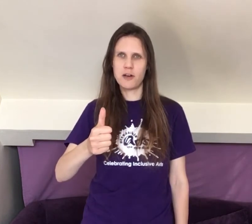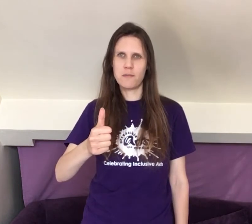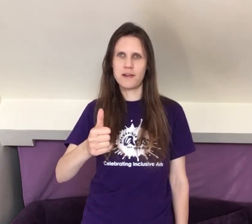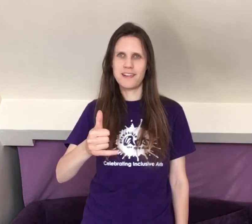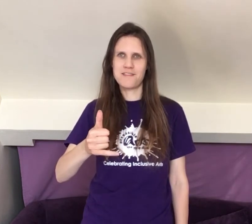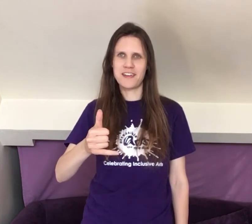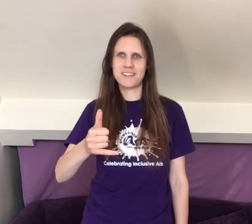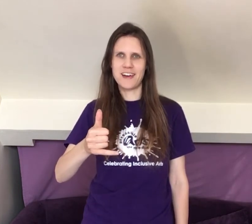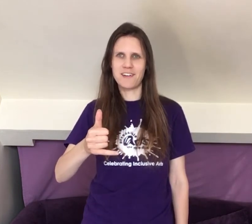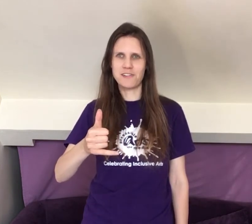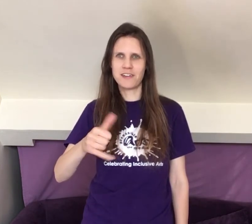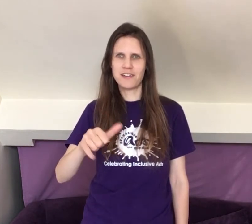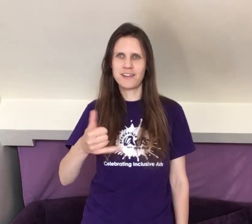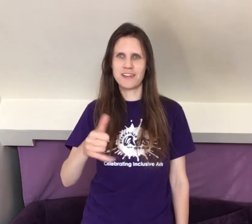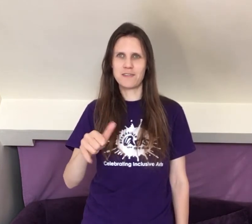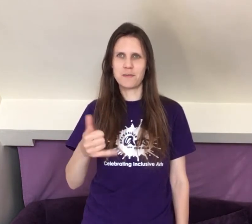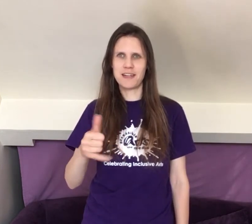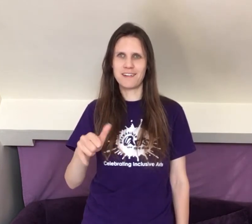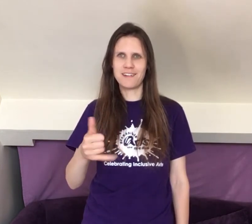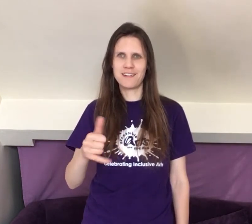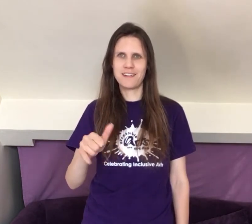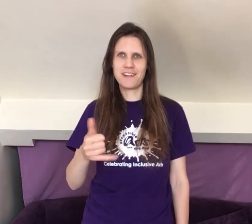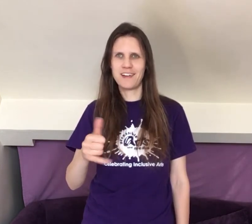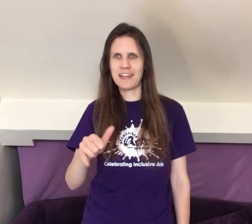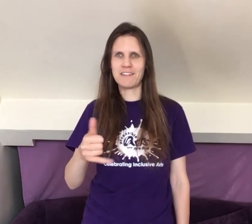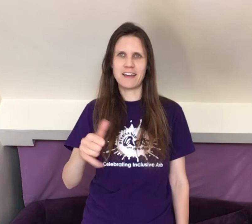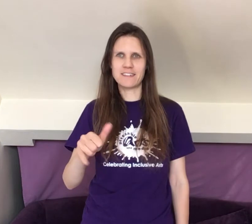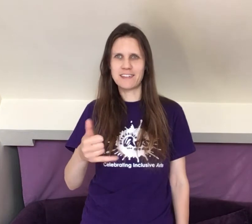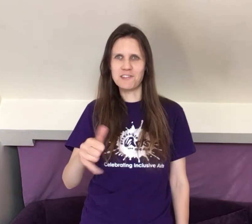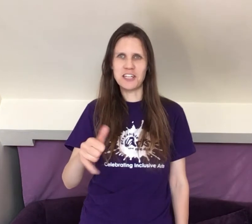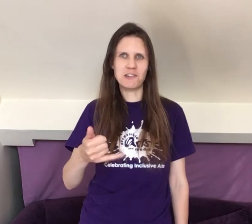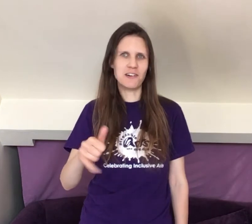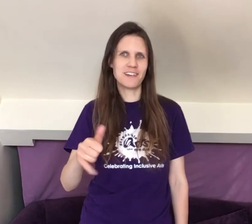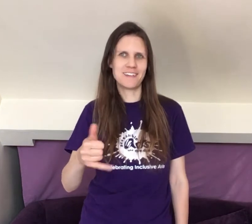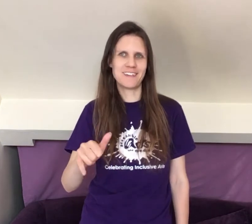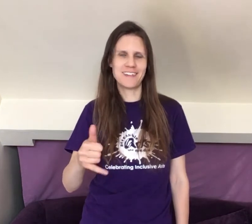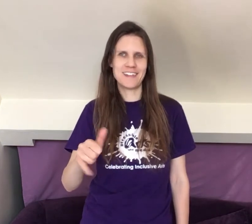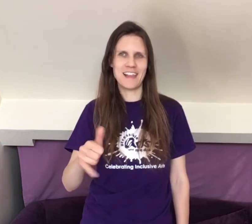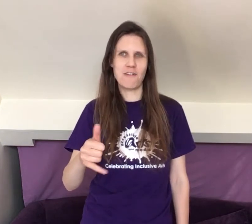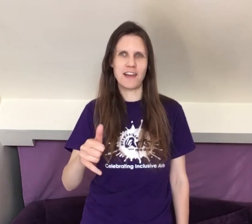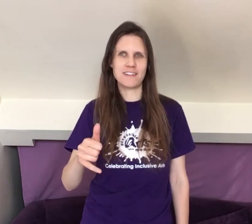thumb up, little finger down, give them a little, little dance, little jiggle. There we go.